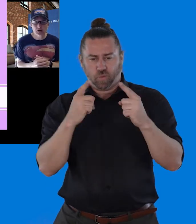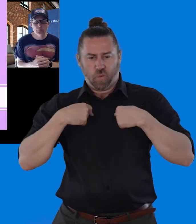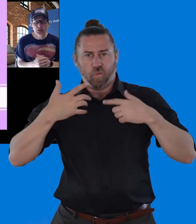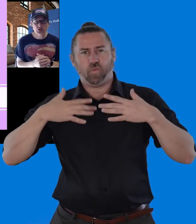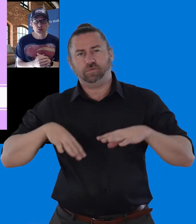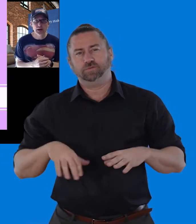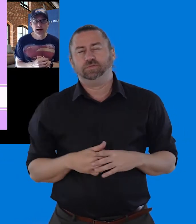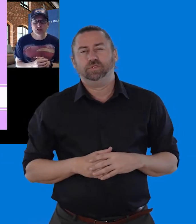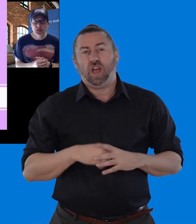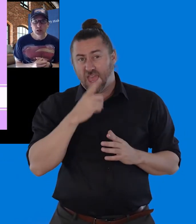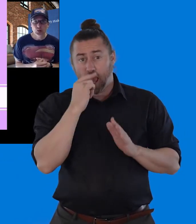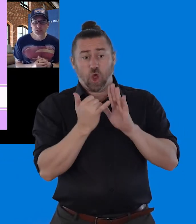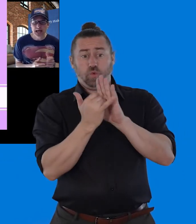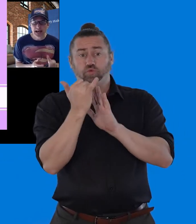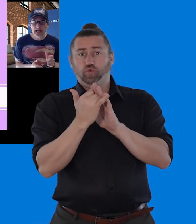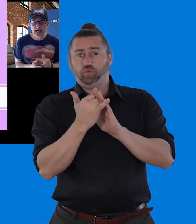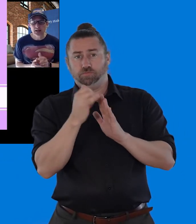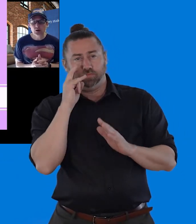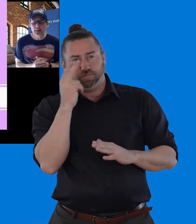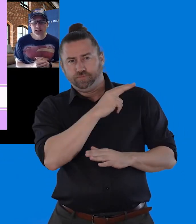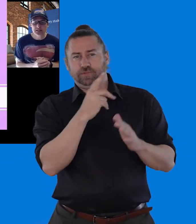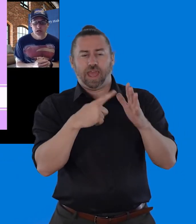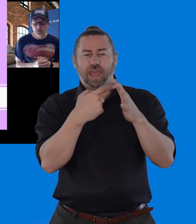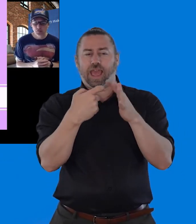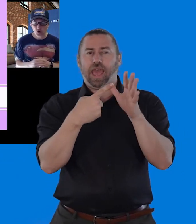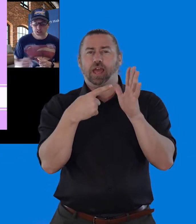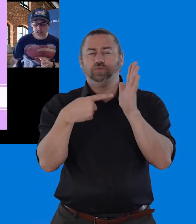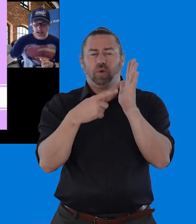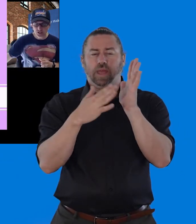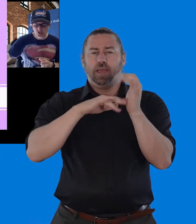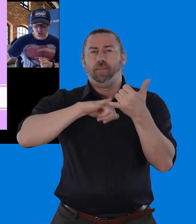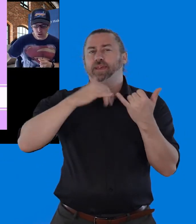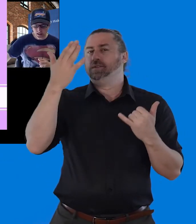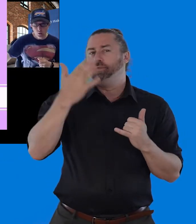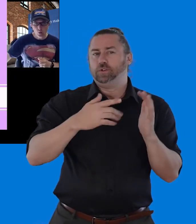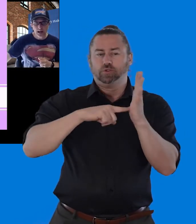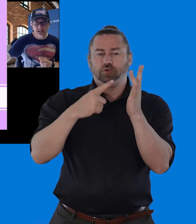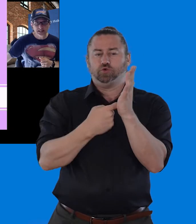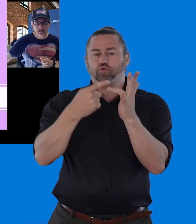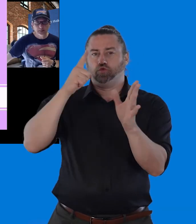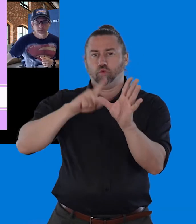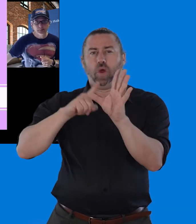here at my YouTube page, which is aka.ms/TroyYT.